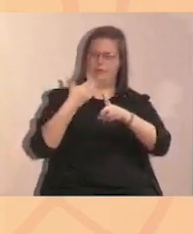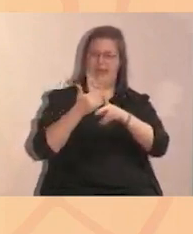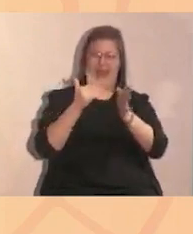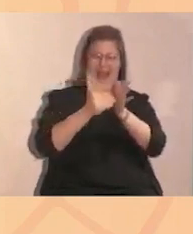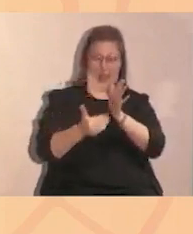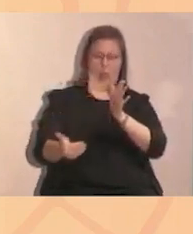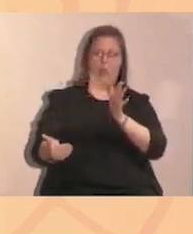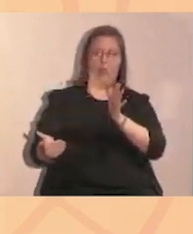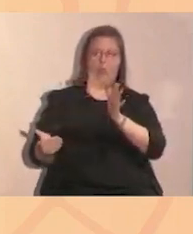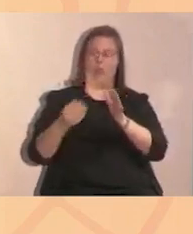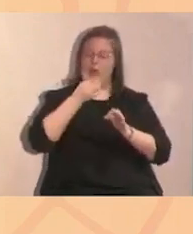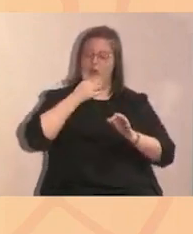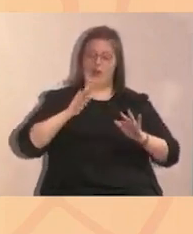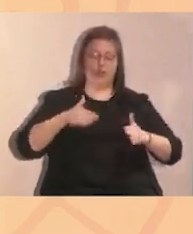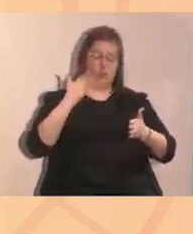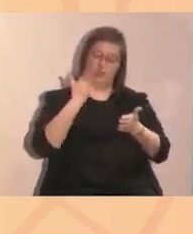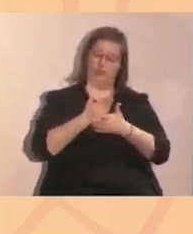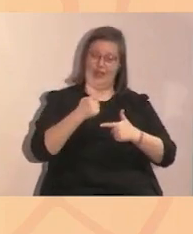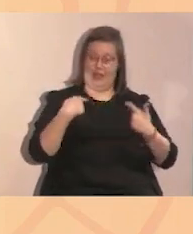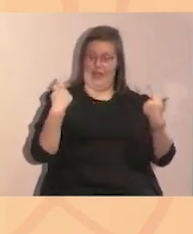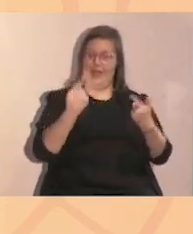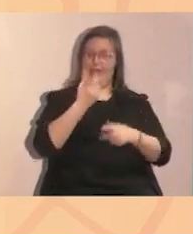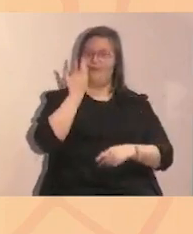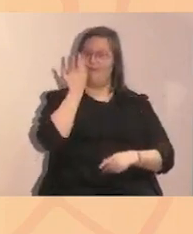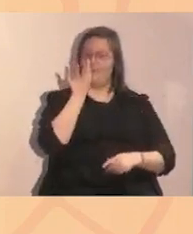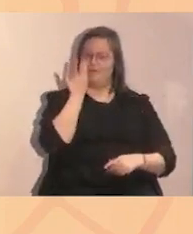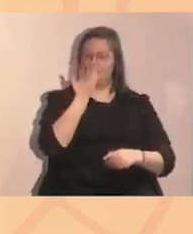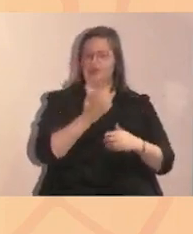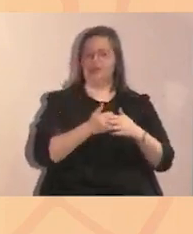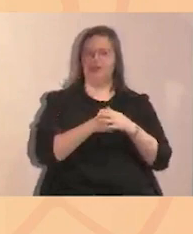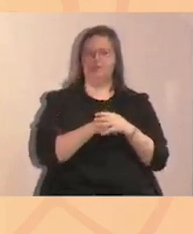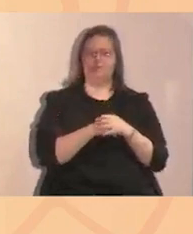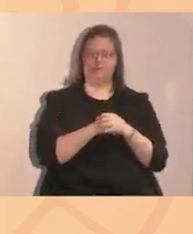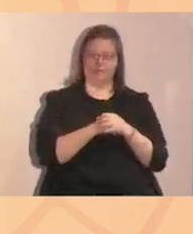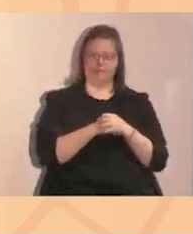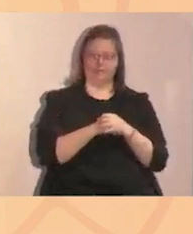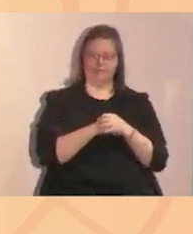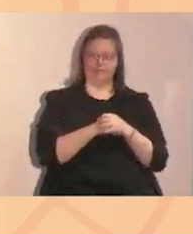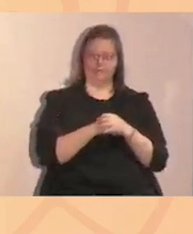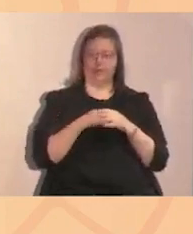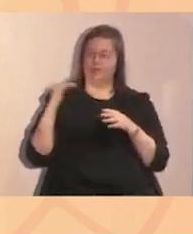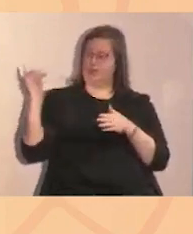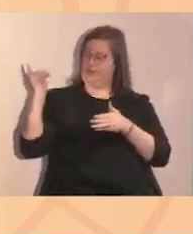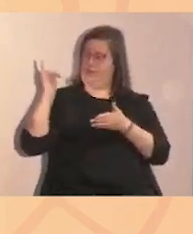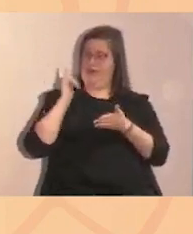Children really are our future and to yeah, to have flown in last night from a place where kids